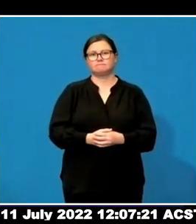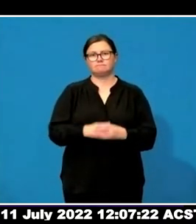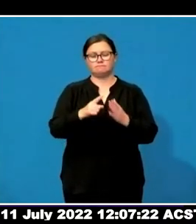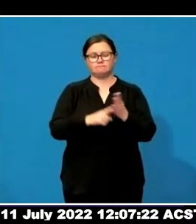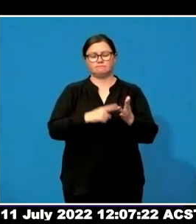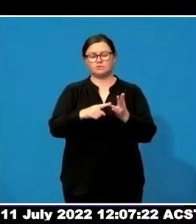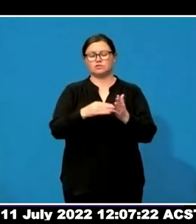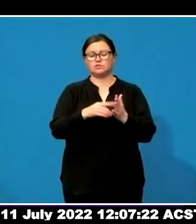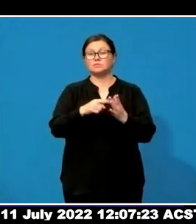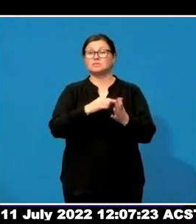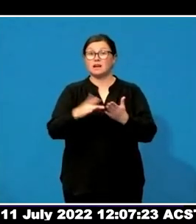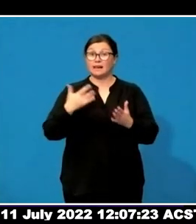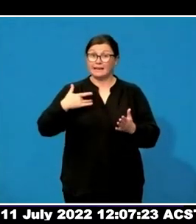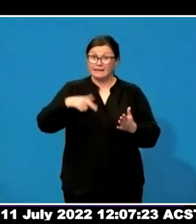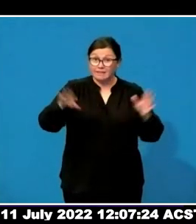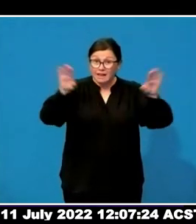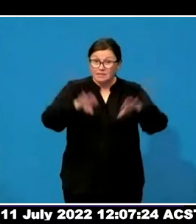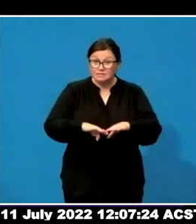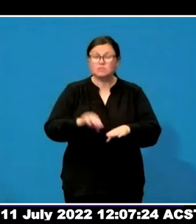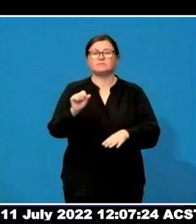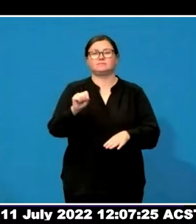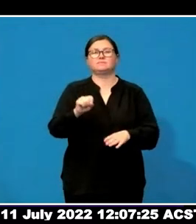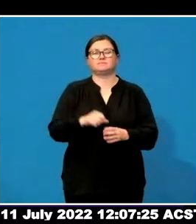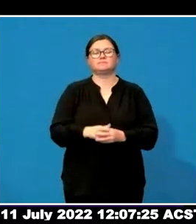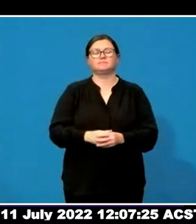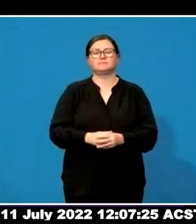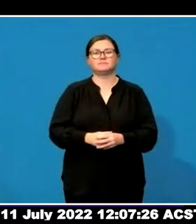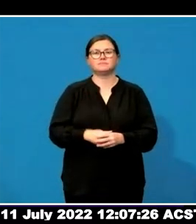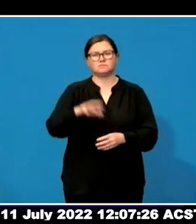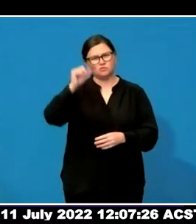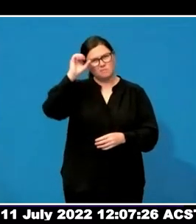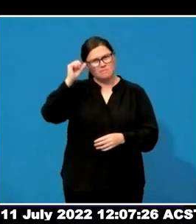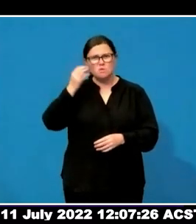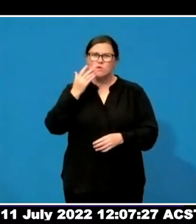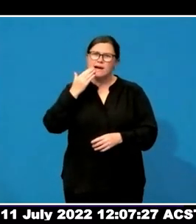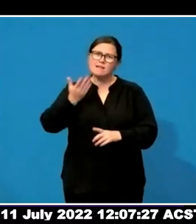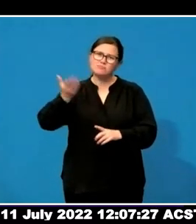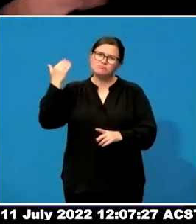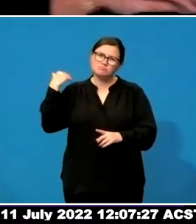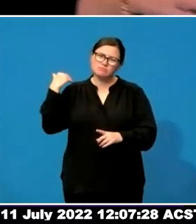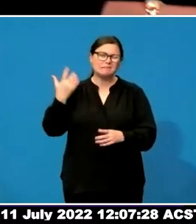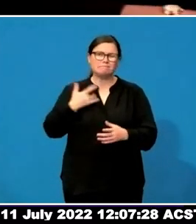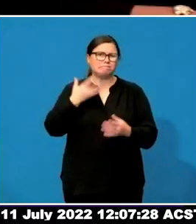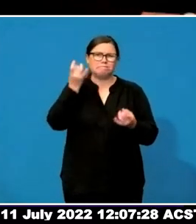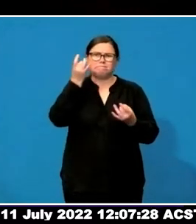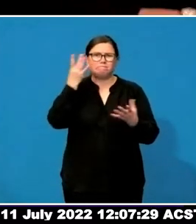Yep. MS TARRAGO: Do you remember how long ago he might have -- I don't know. MS TARRAGO: After a little while, he's been here?